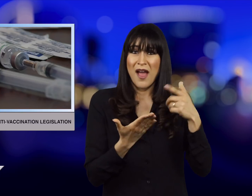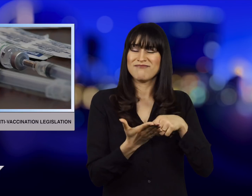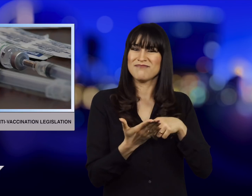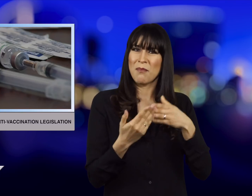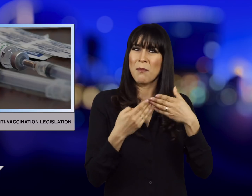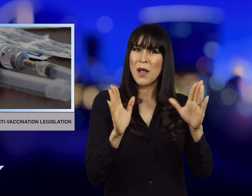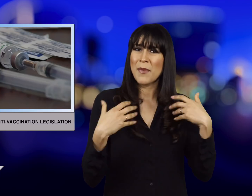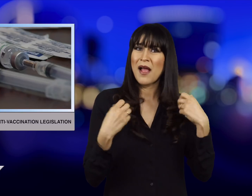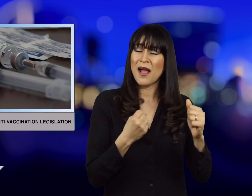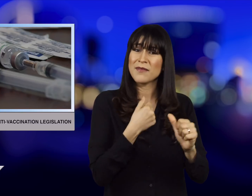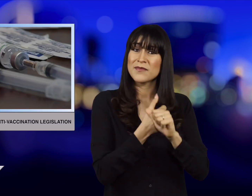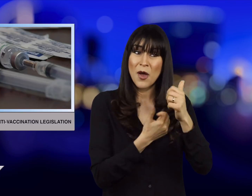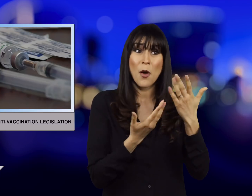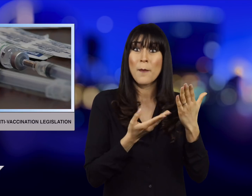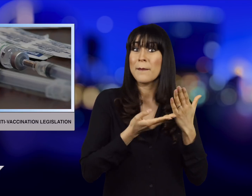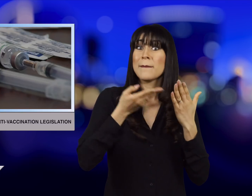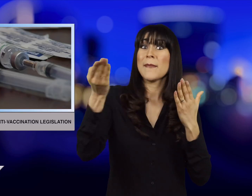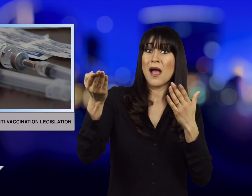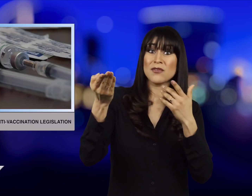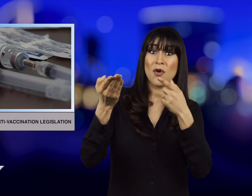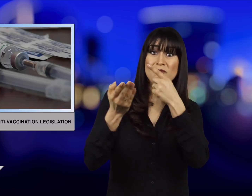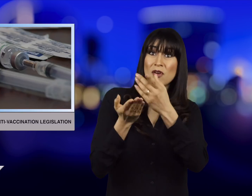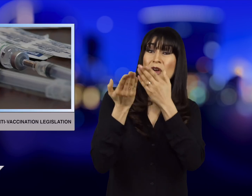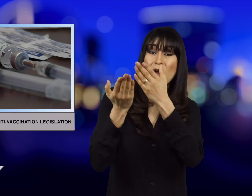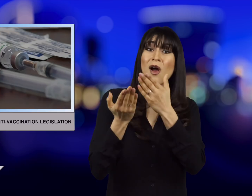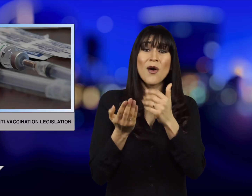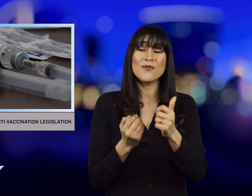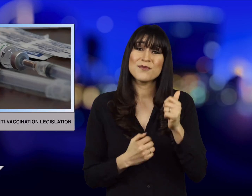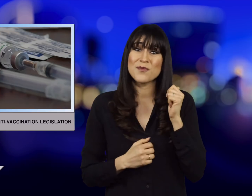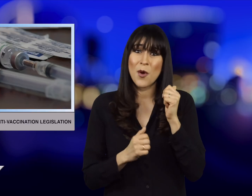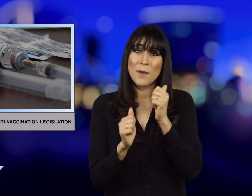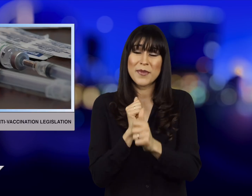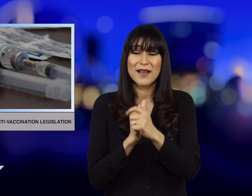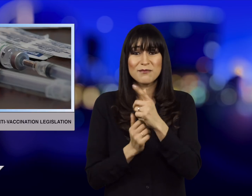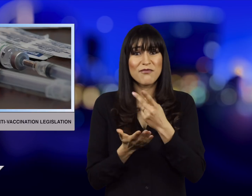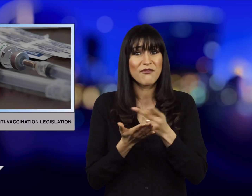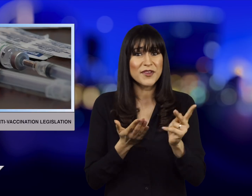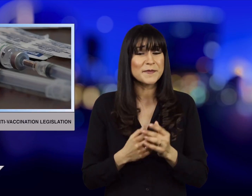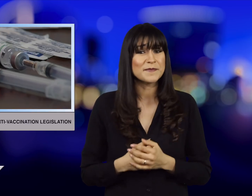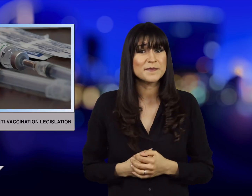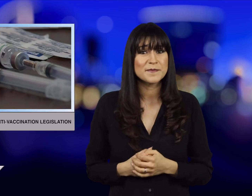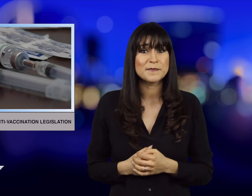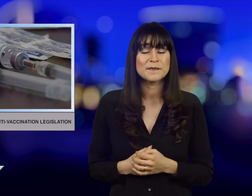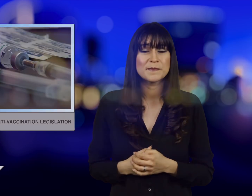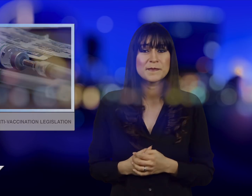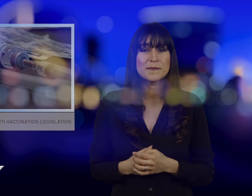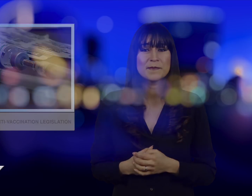most of those bills will be seen as a public health threat and die in committee.